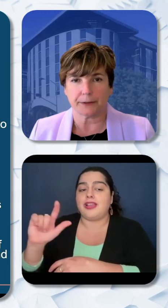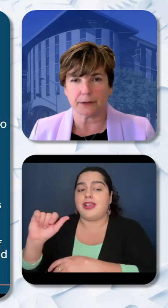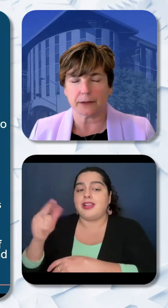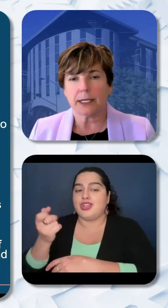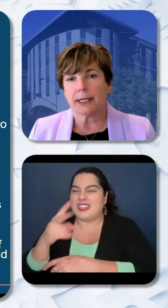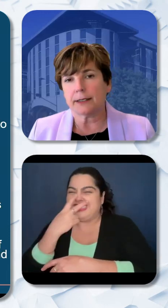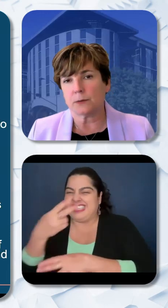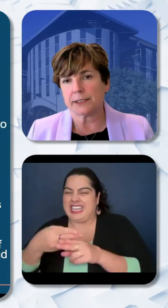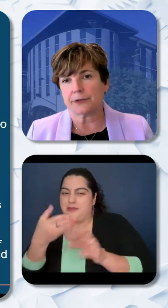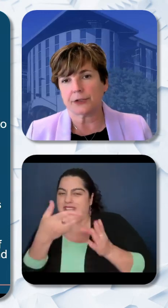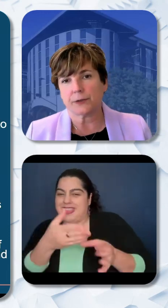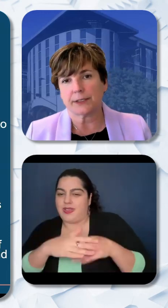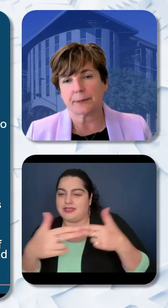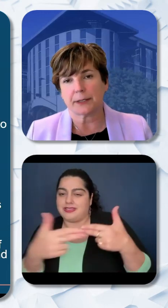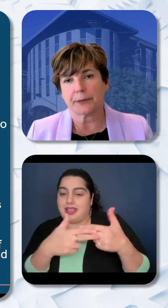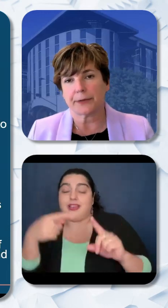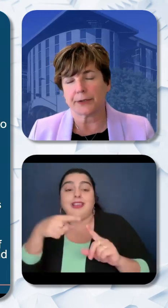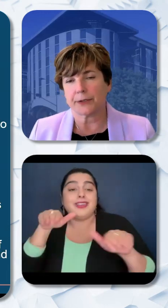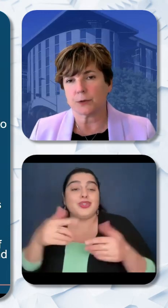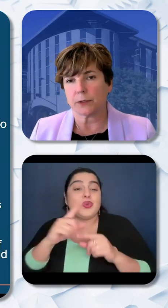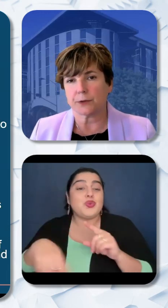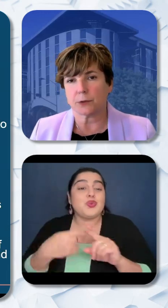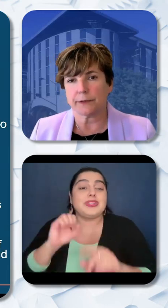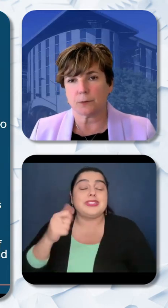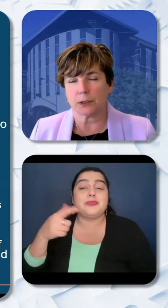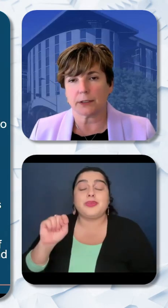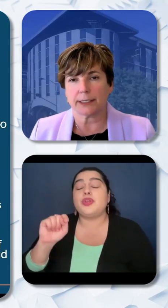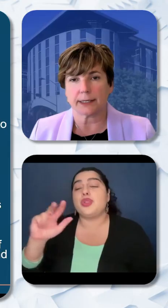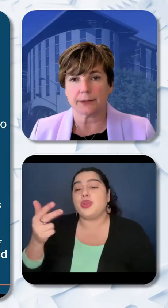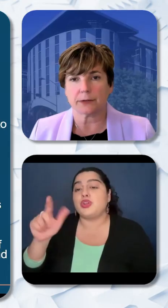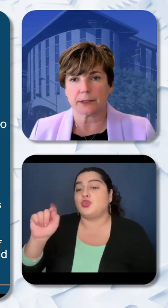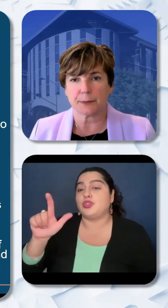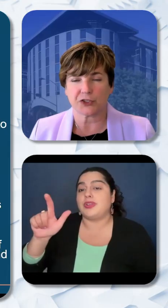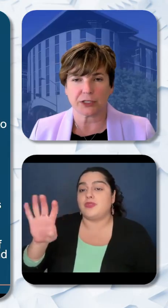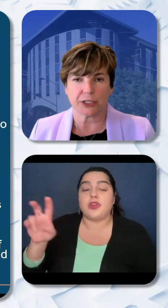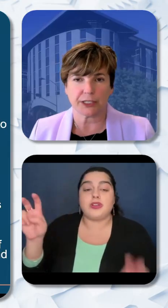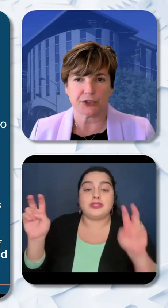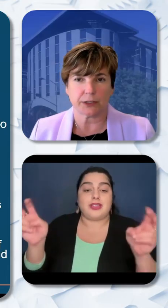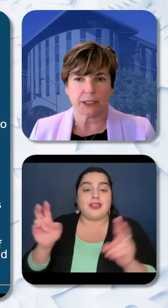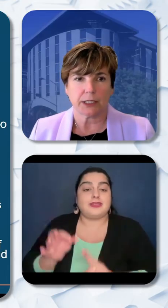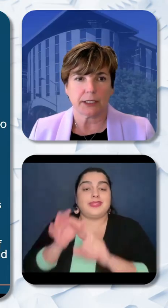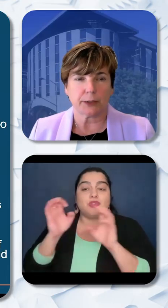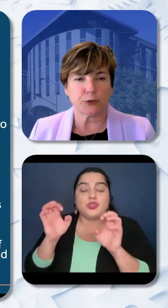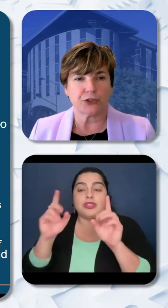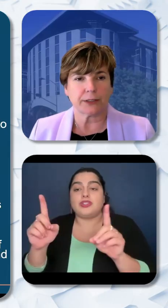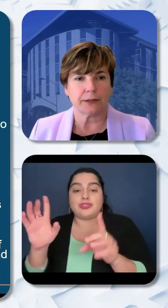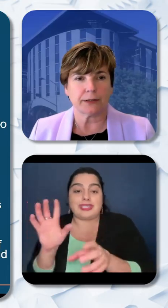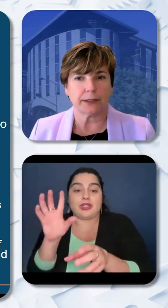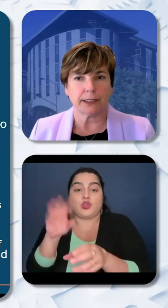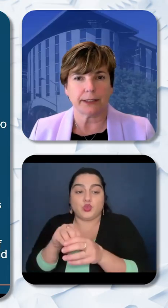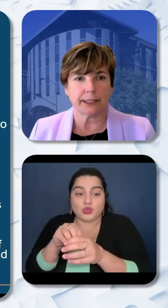there. And it was introduced September 3rd, 2024, entitled Special Education: Inclusion